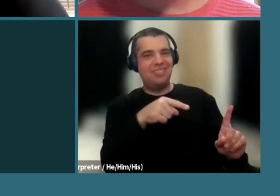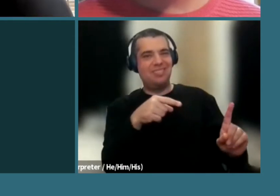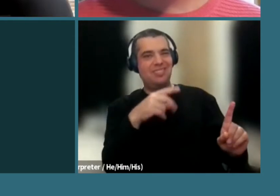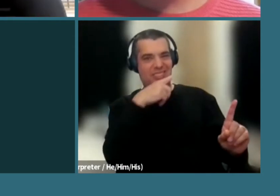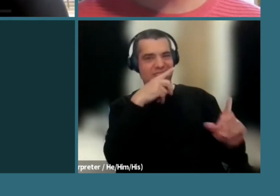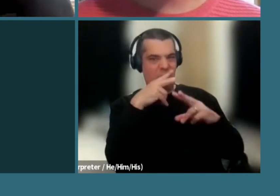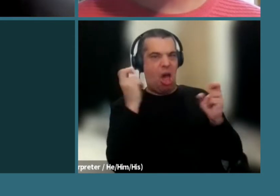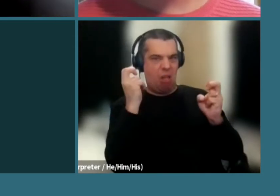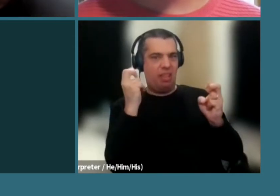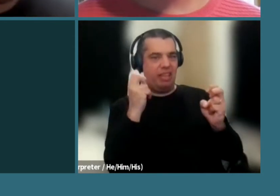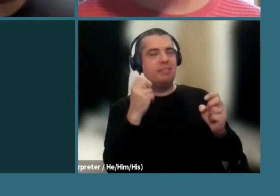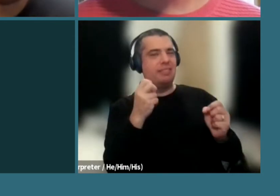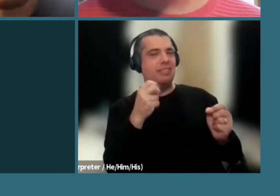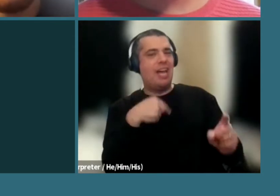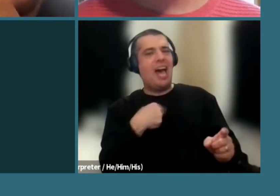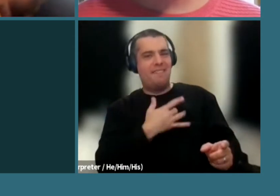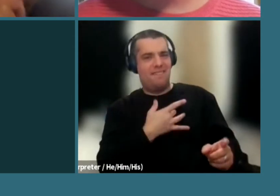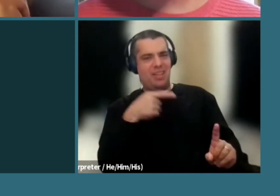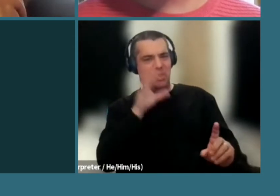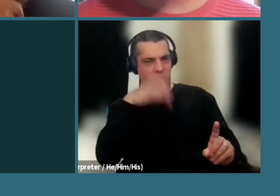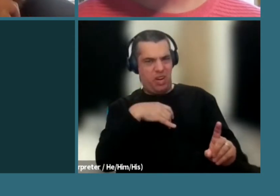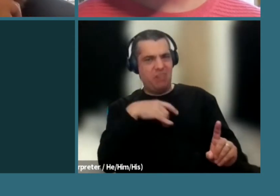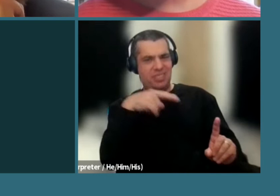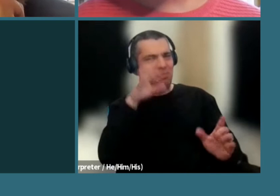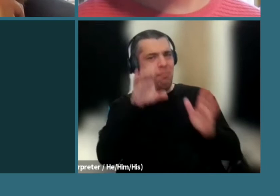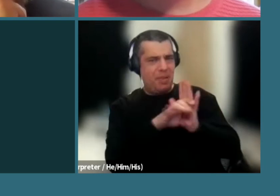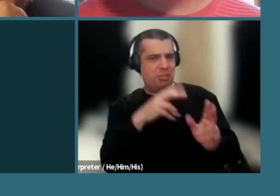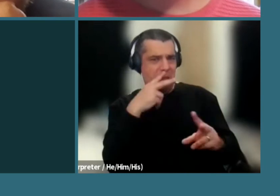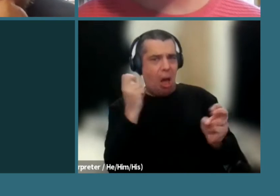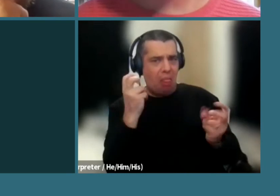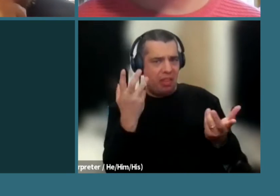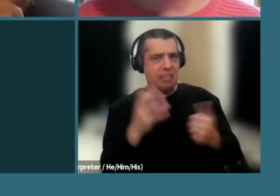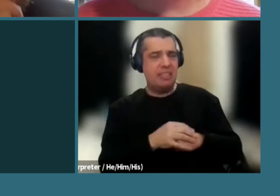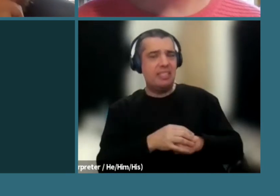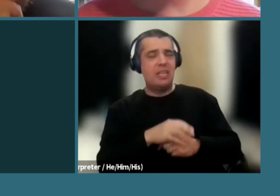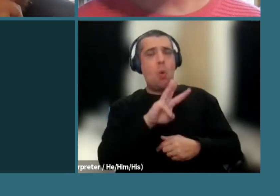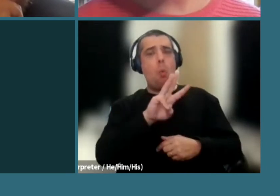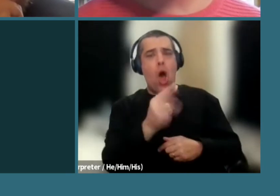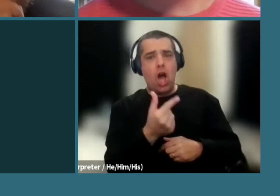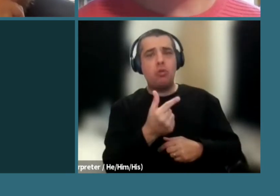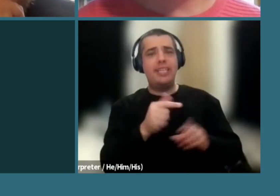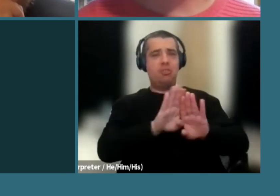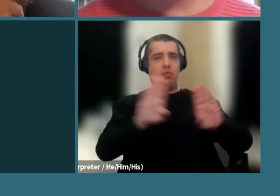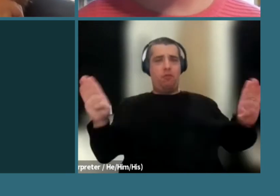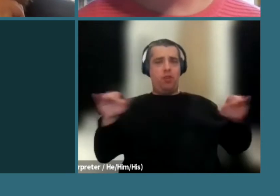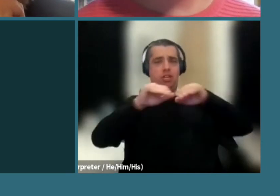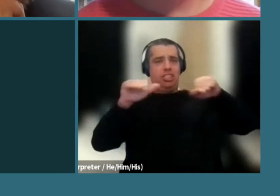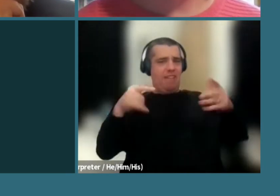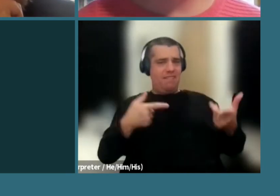describer, I felt weird being like, this image is kind of ugly. It's just in a Walgreens refrigerated shelf. Usually, I think the things that I'm asked